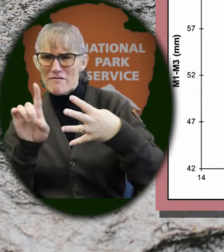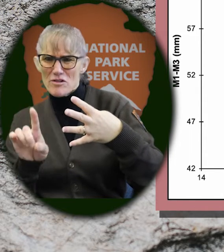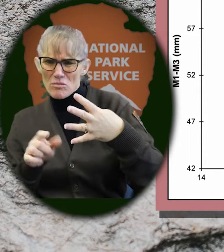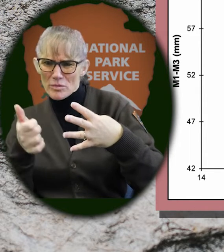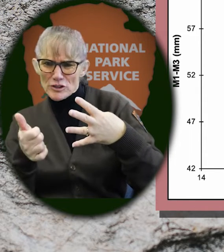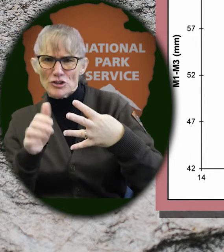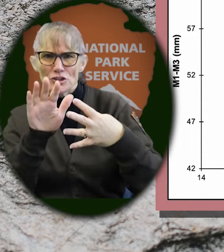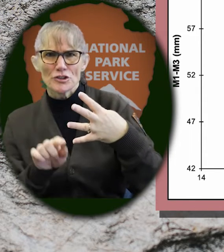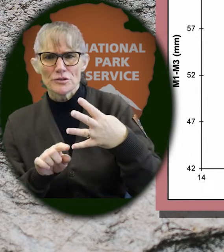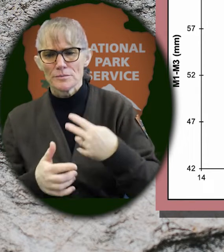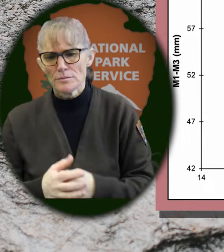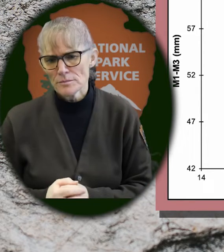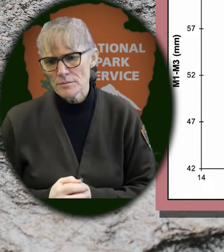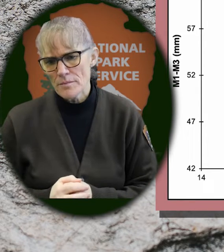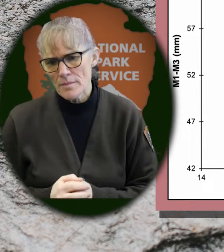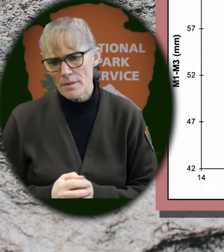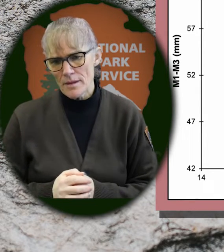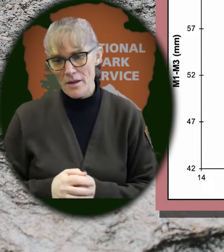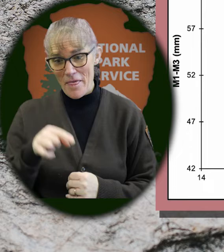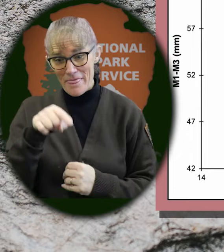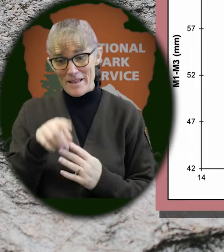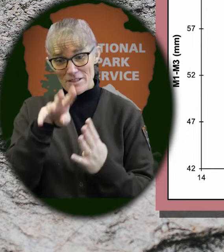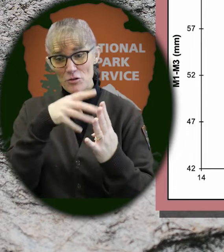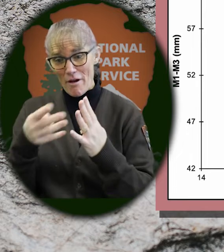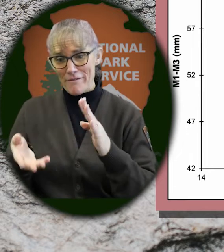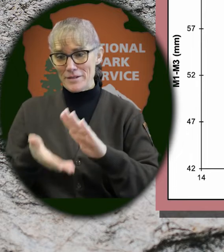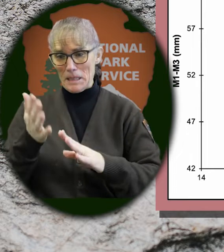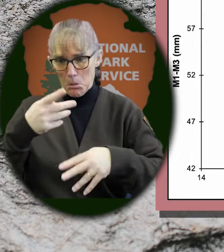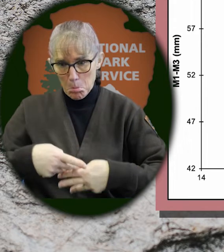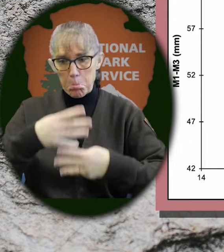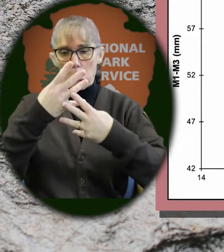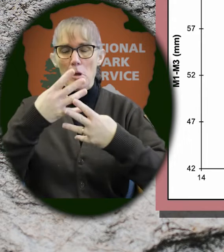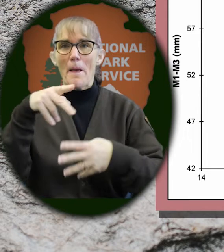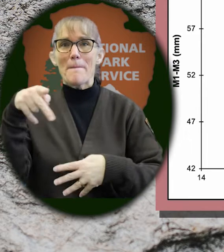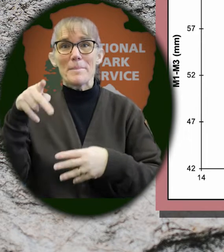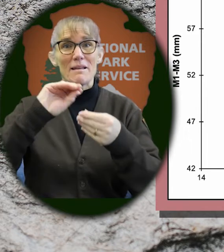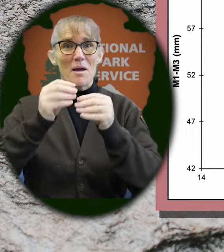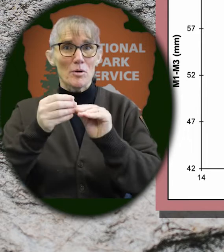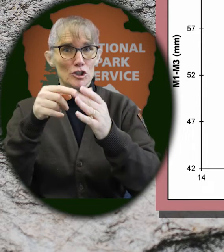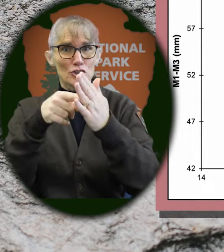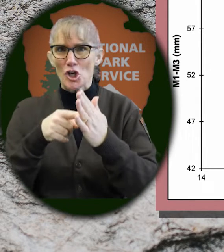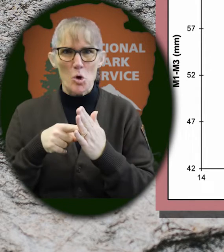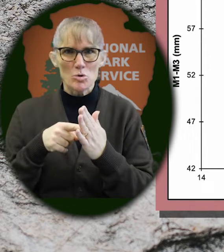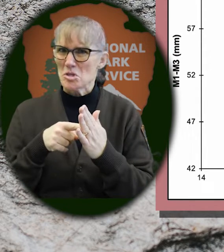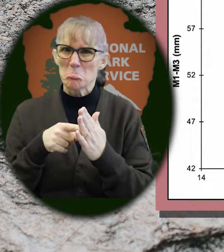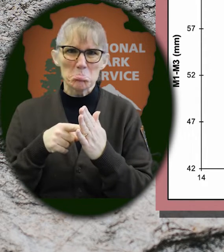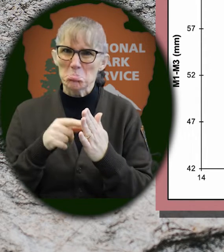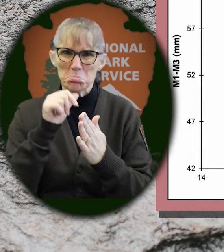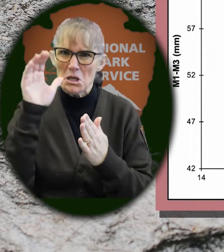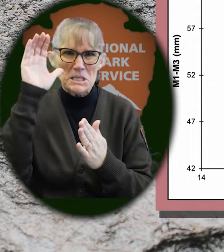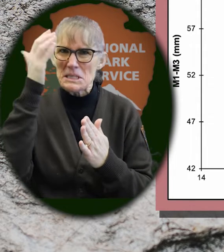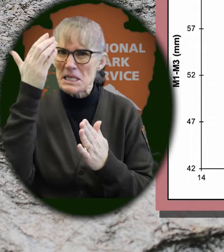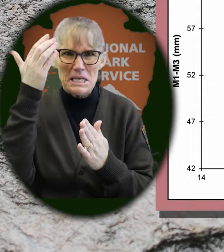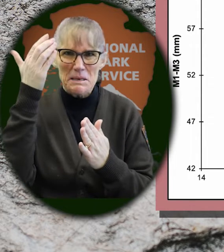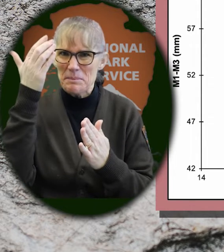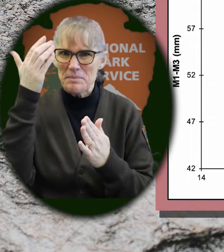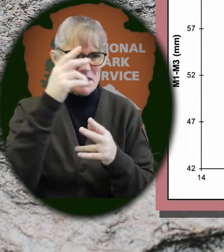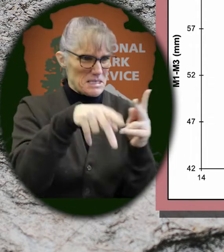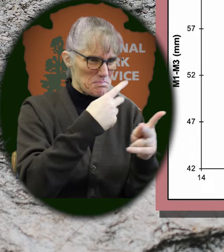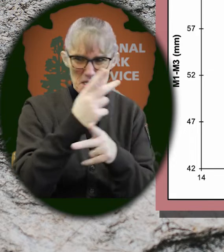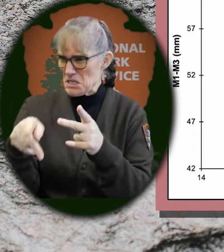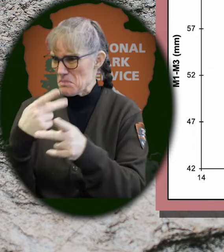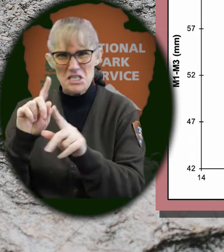Um. And so, from this, we're actually getting a P value that's showing us that there's not, uh there doesn't look to be a significant difference between species,